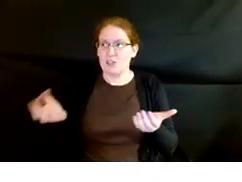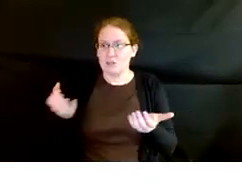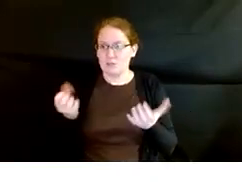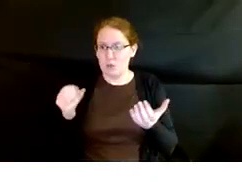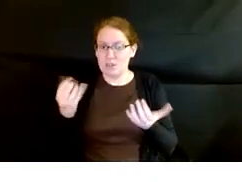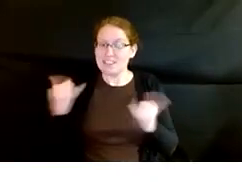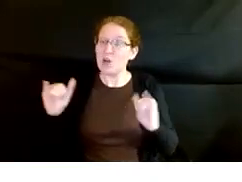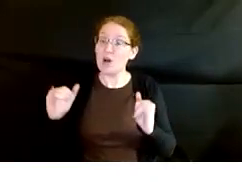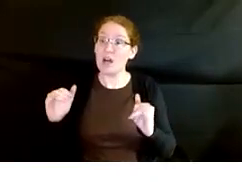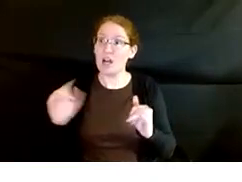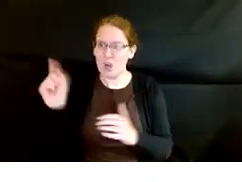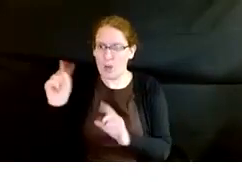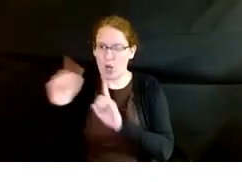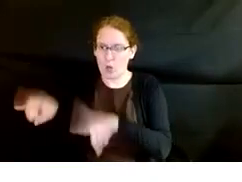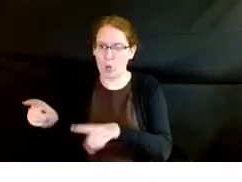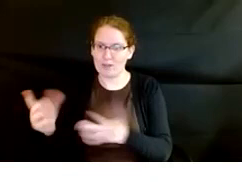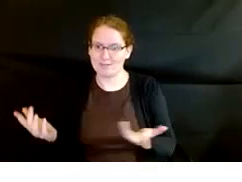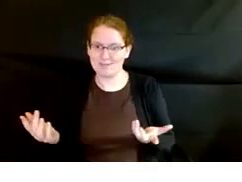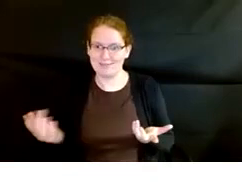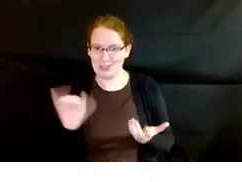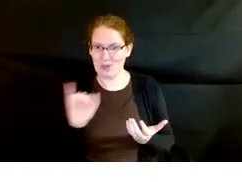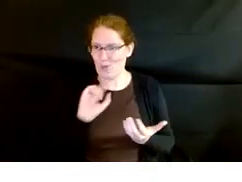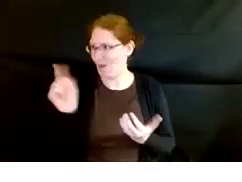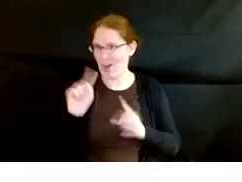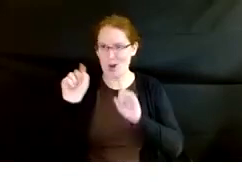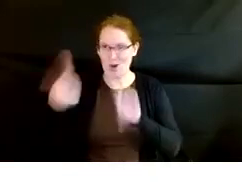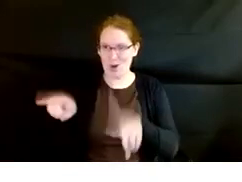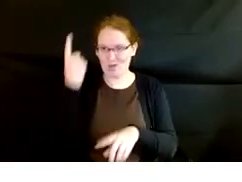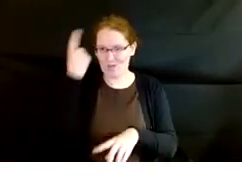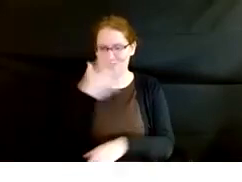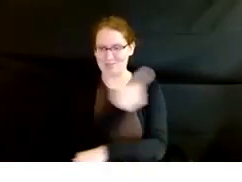you know where you're going to be able uh to get to get uh to get the shot you know